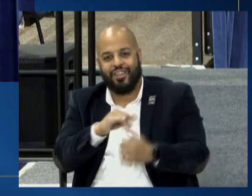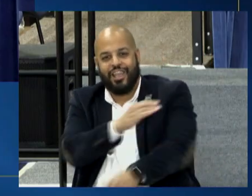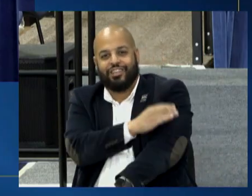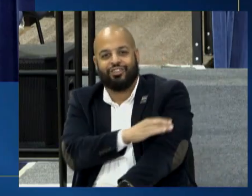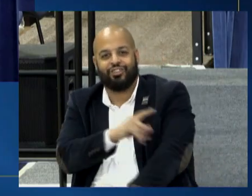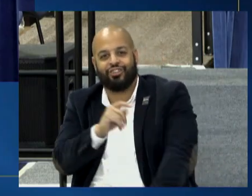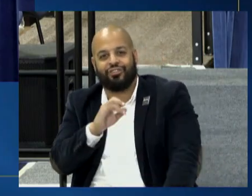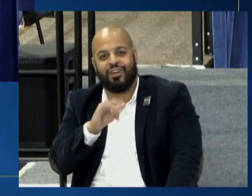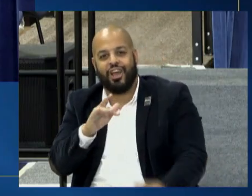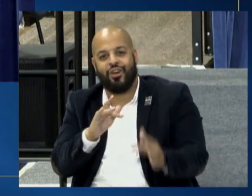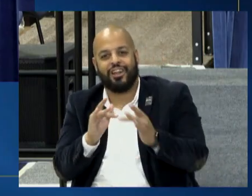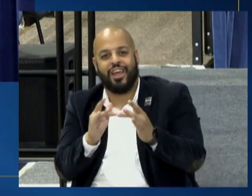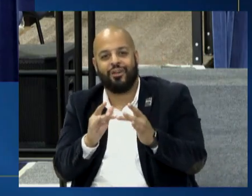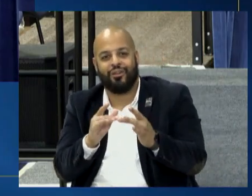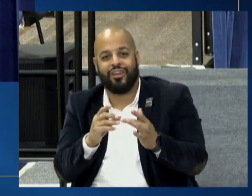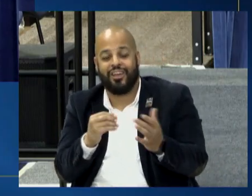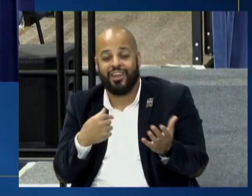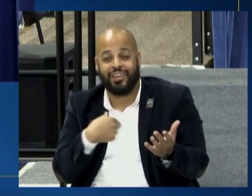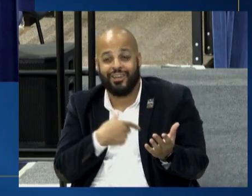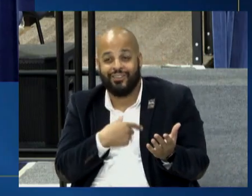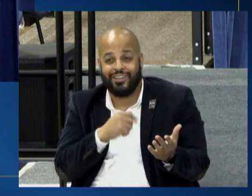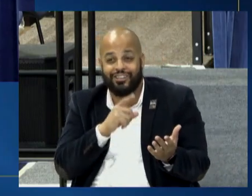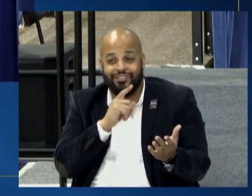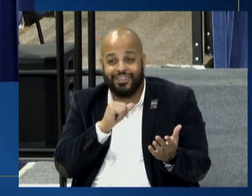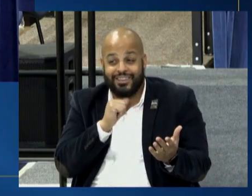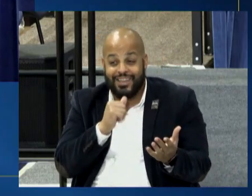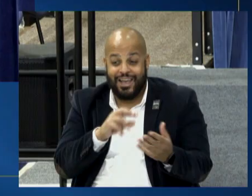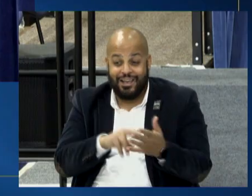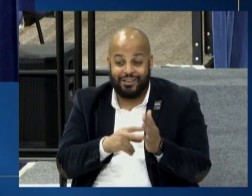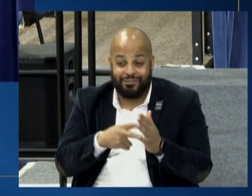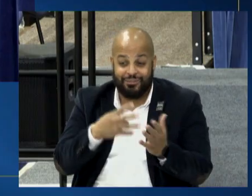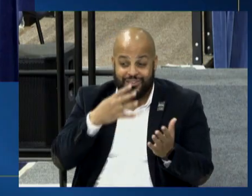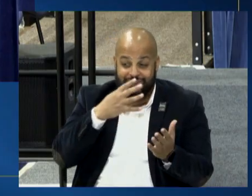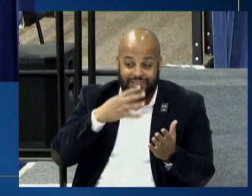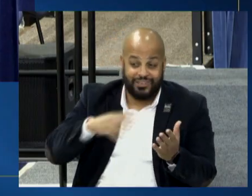that we don't unintentionally promulgate the sort of the divisions that we have